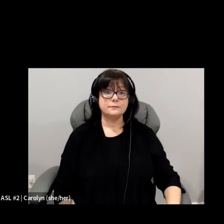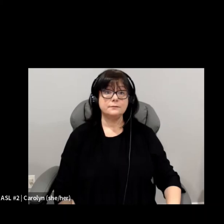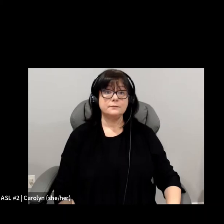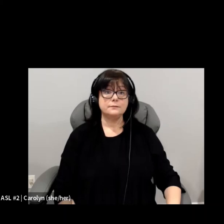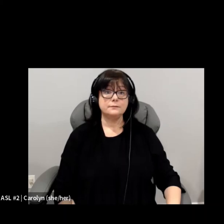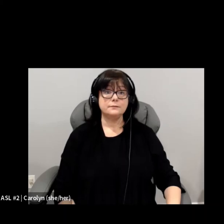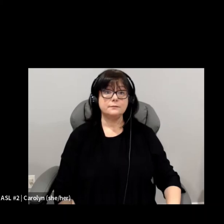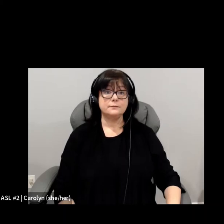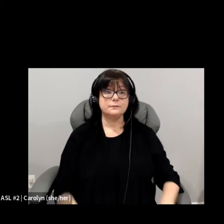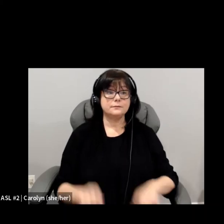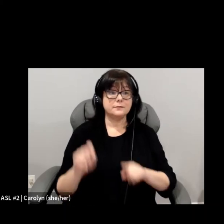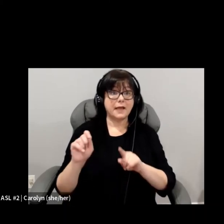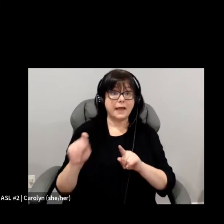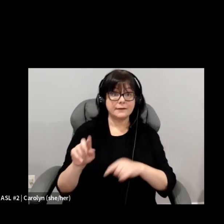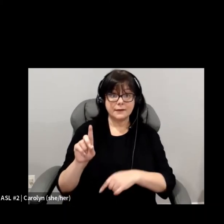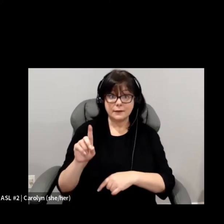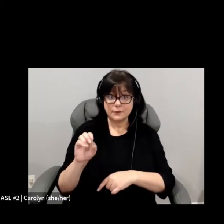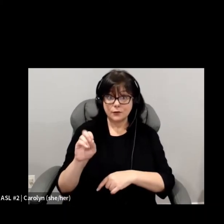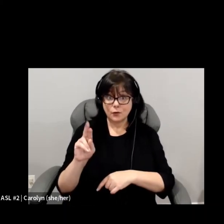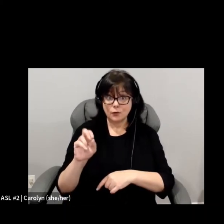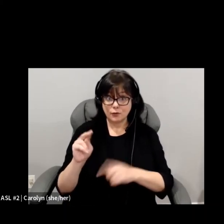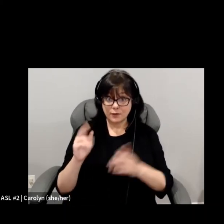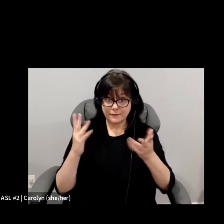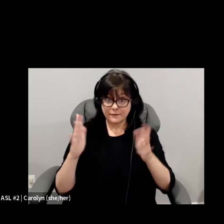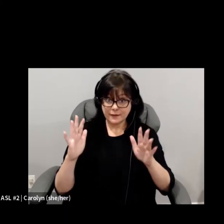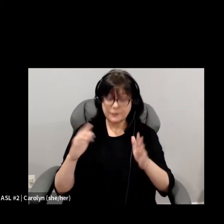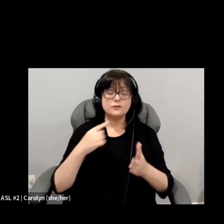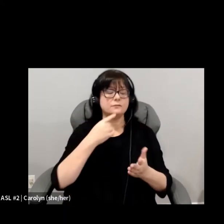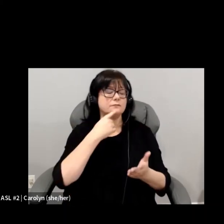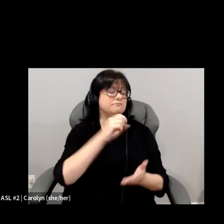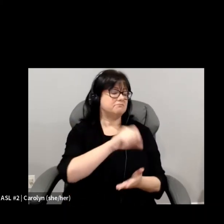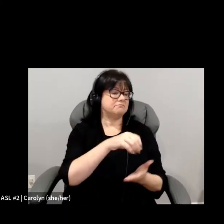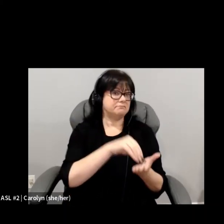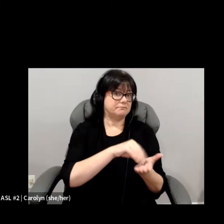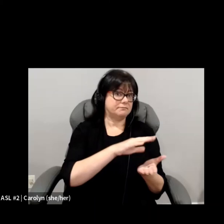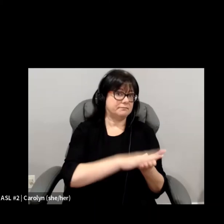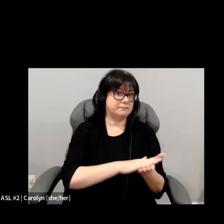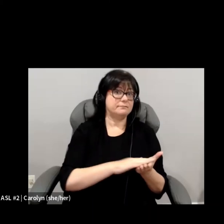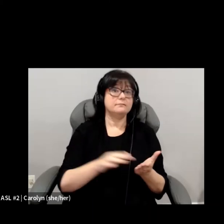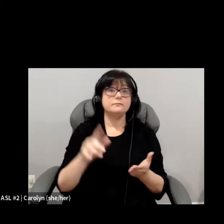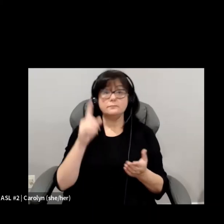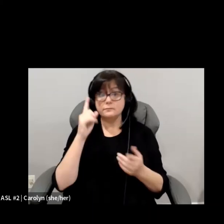DID WE GET ALL THE VOTES? NOTED. Jason Mitschele : OPPOSED?